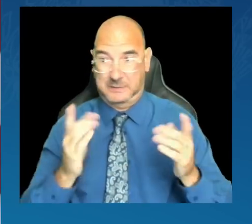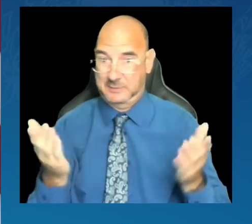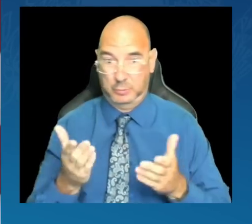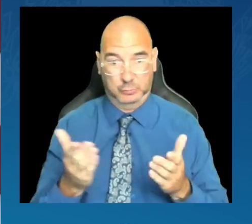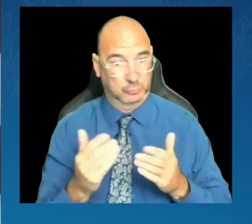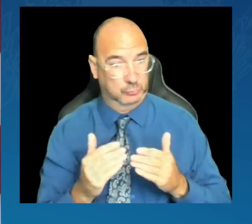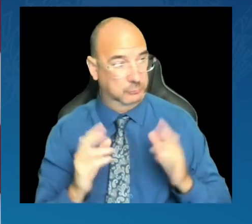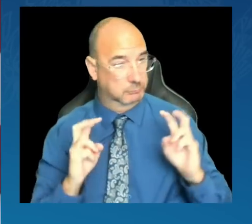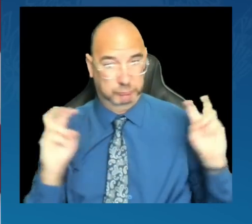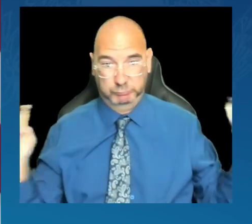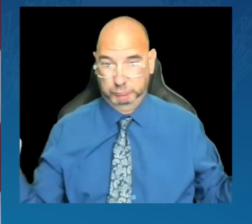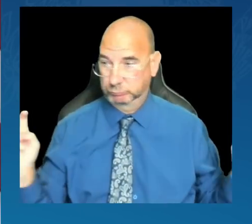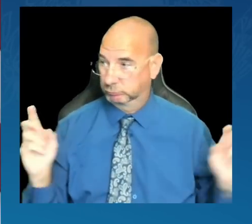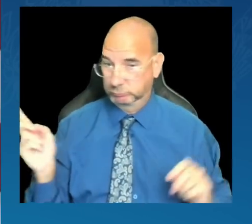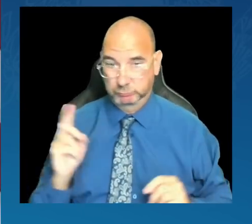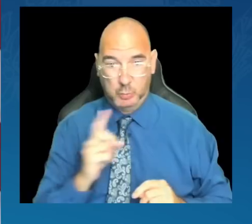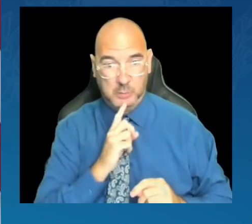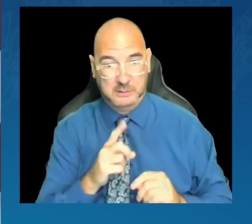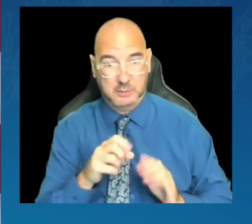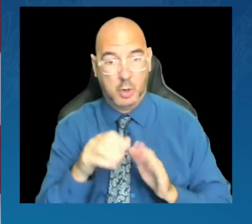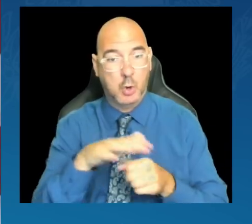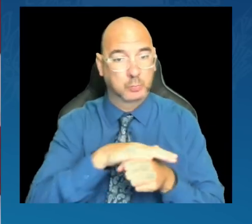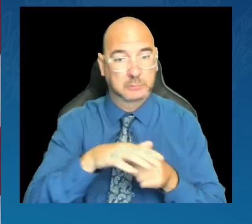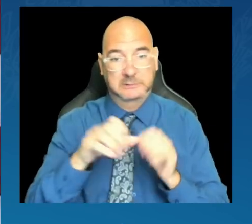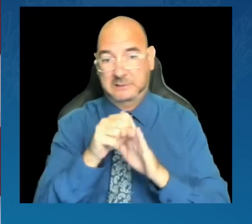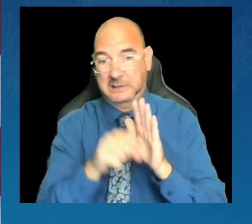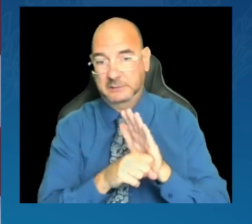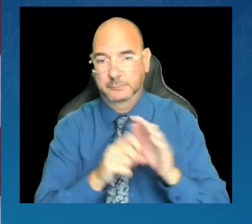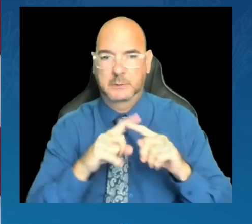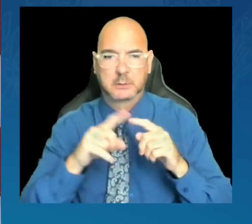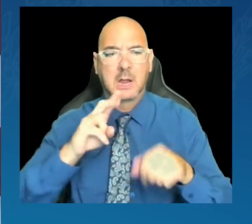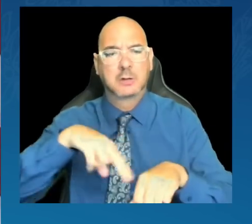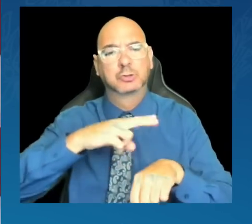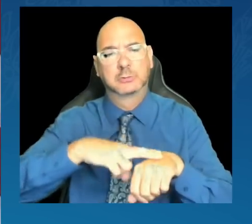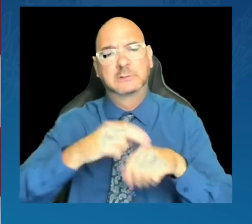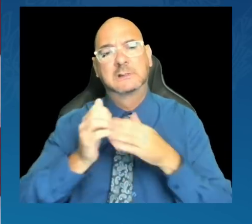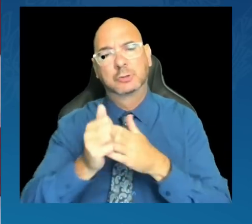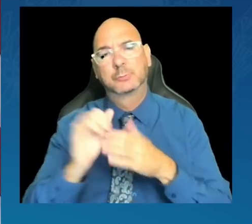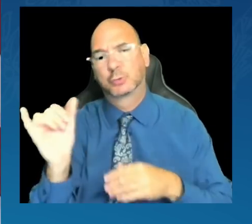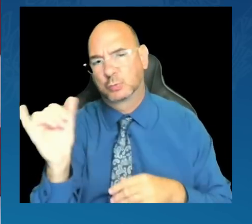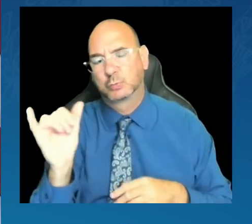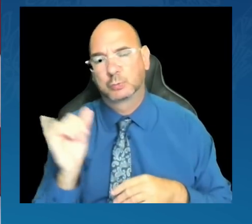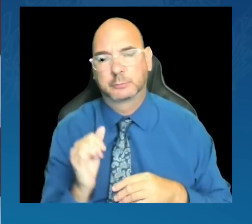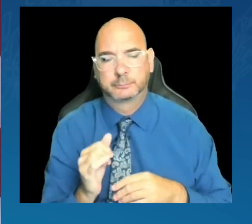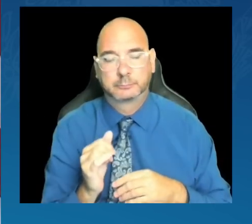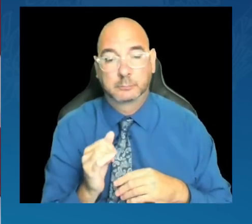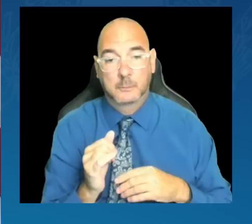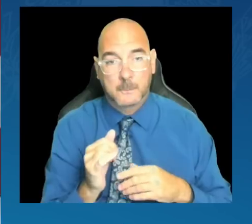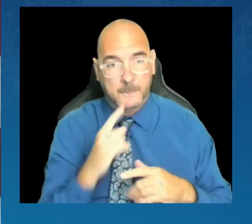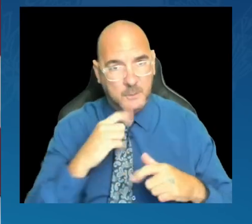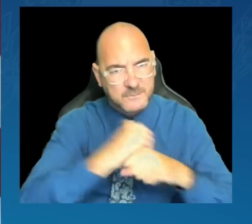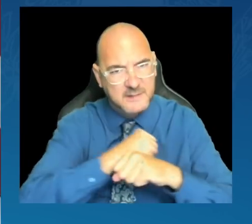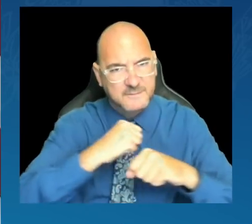you are national leaders on the front lines of one of -- one of the most critical issues facing our country.